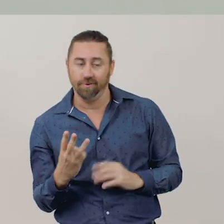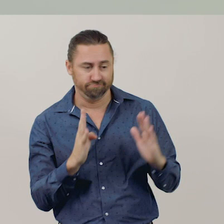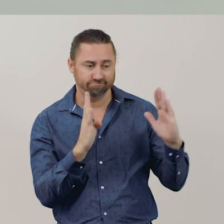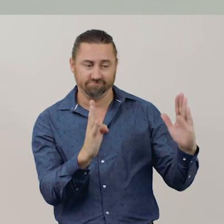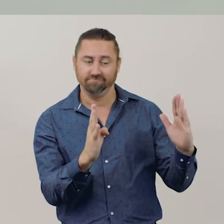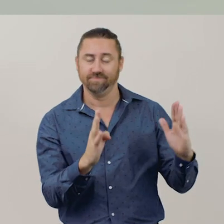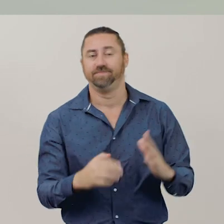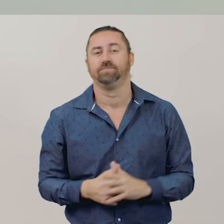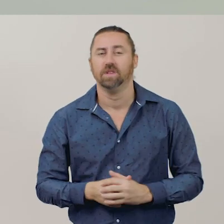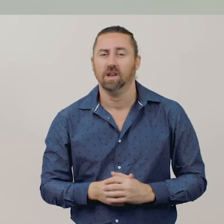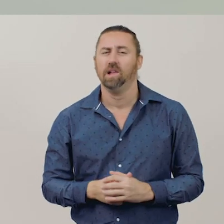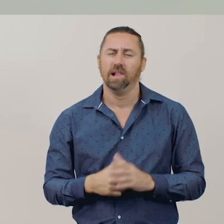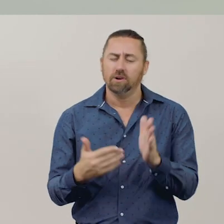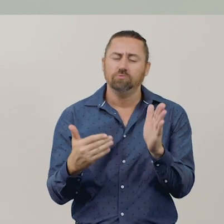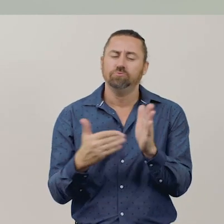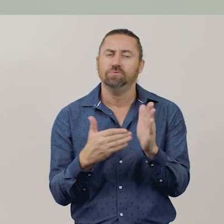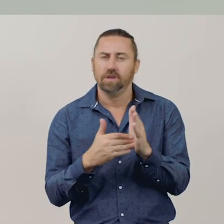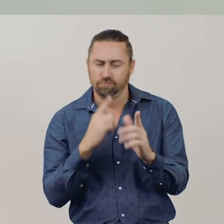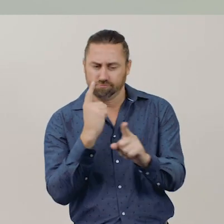Today, we’re going to look at fractions.